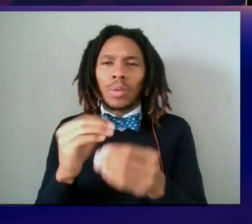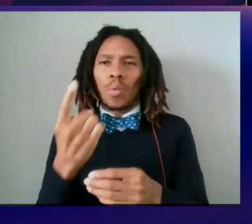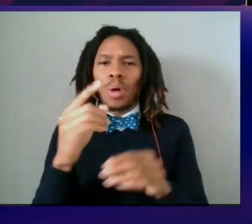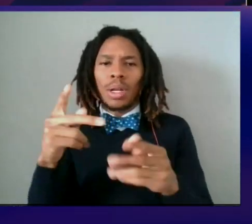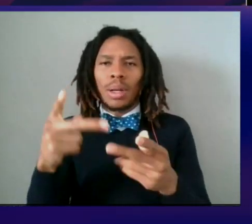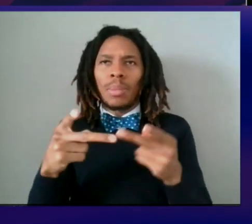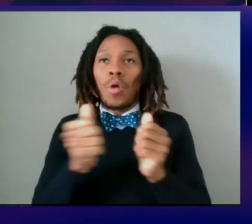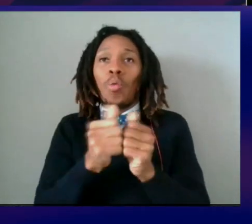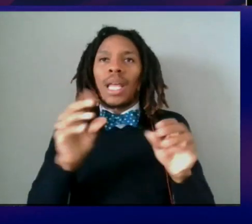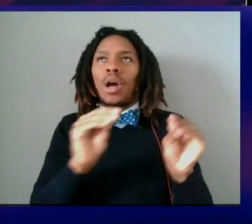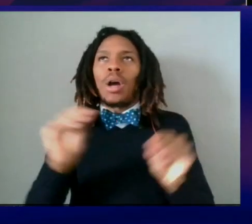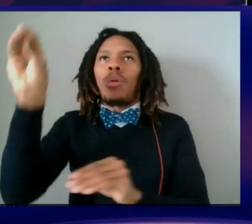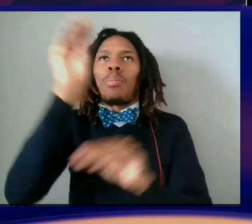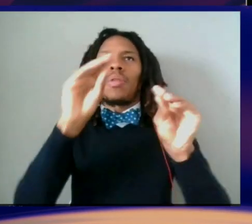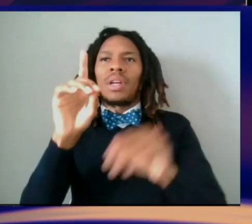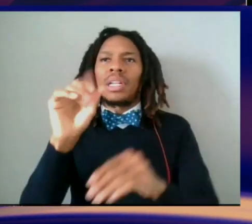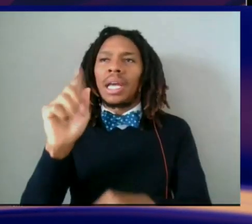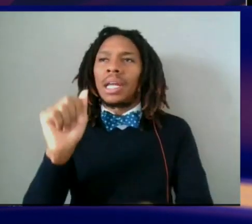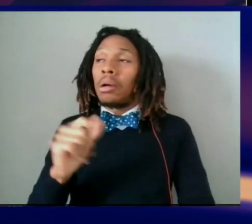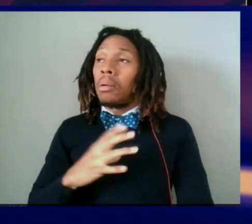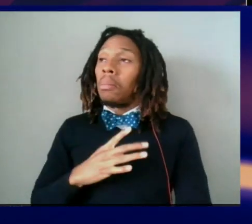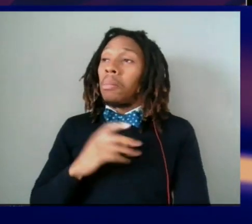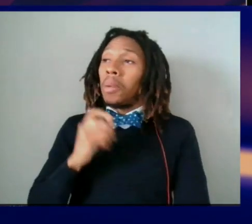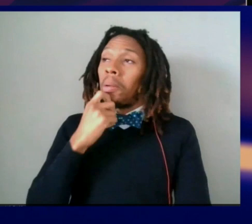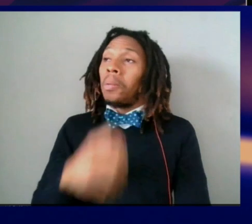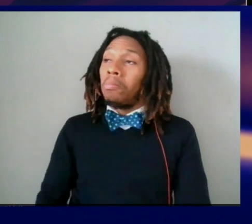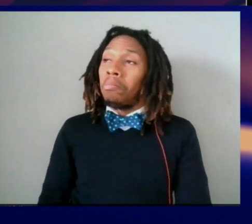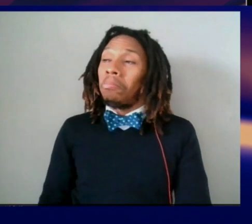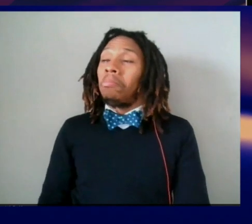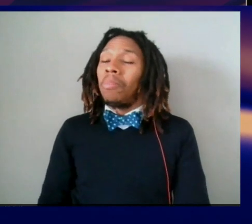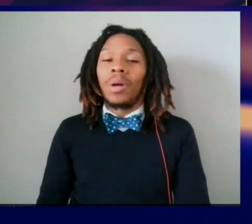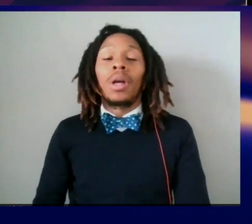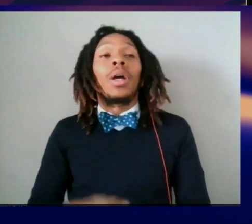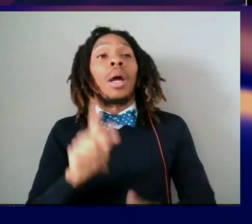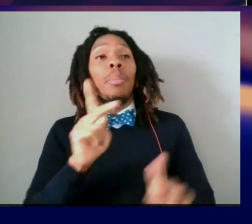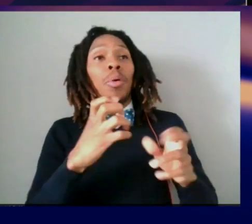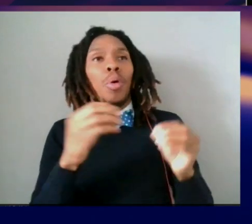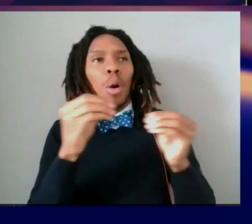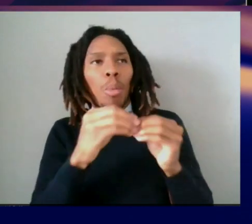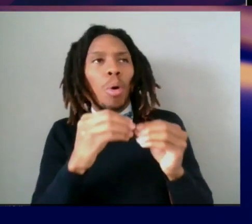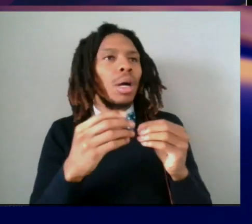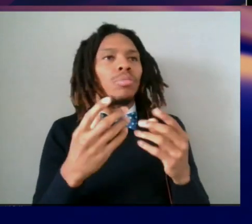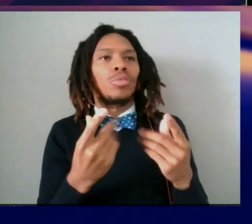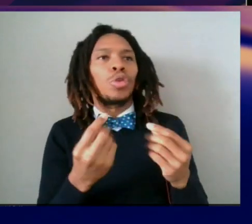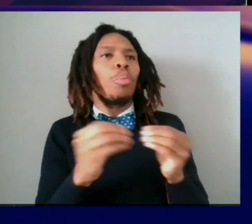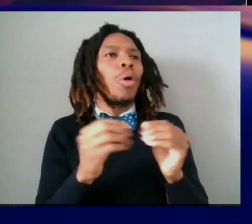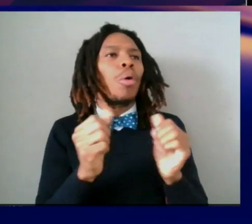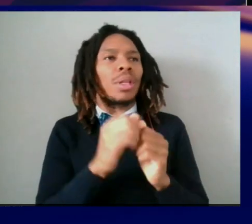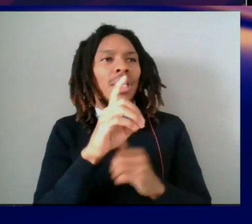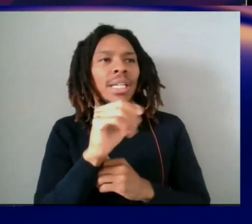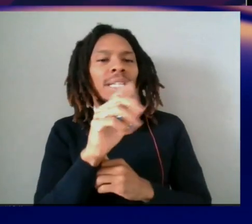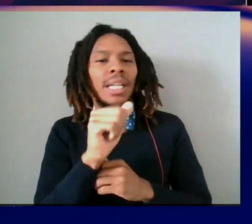Right. It's pretty cool. And then for folks who wanna do more with the data, what we'll show here is slipping over to QuickSight.